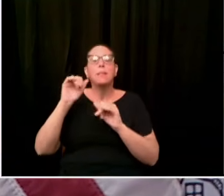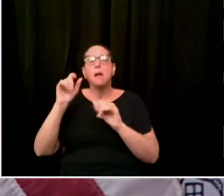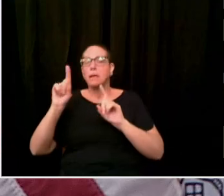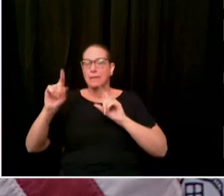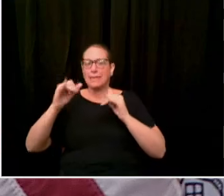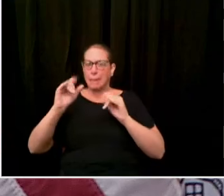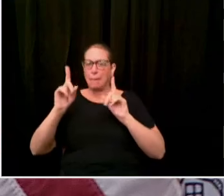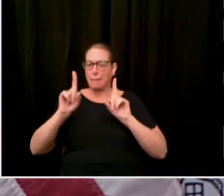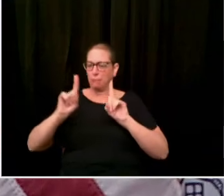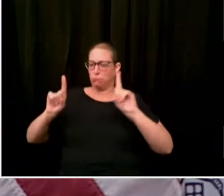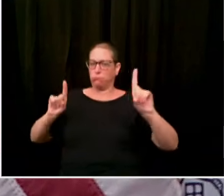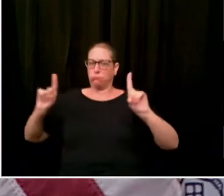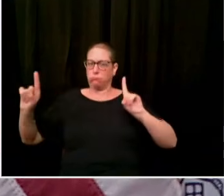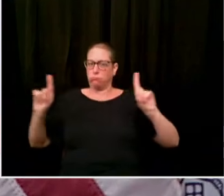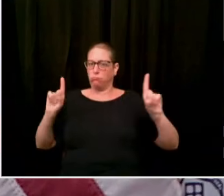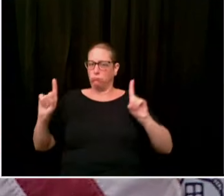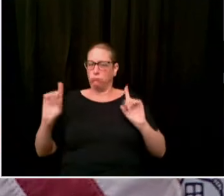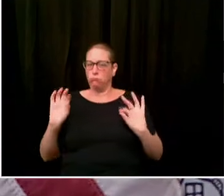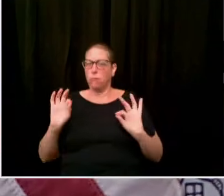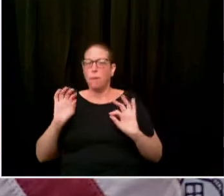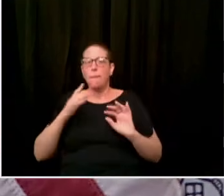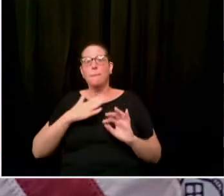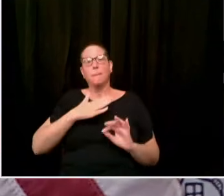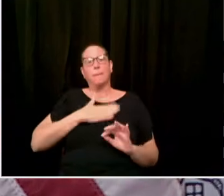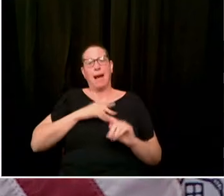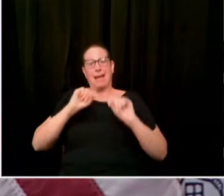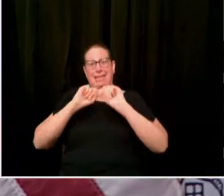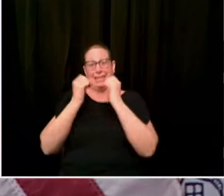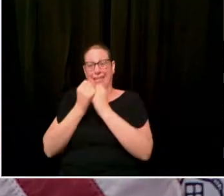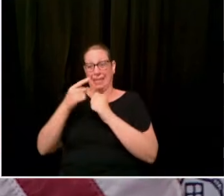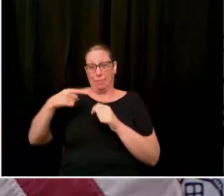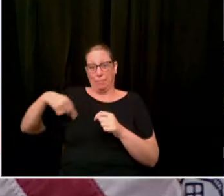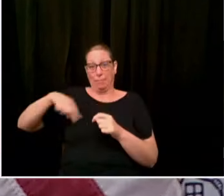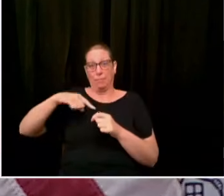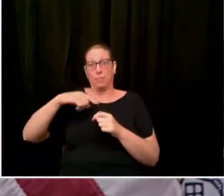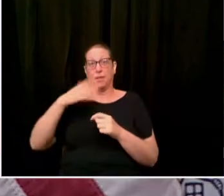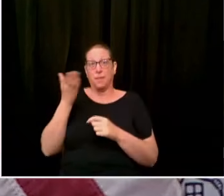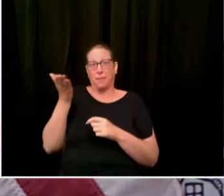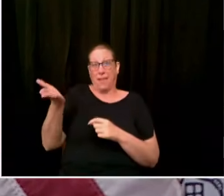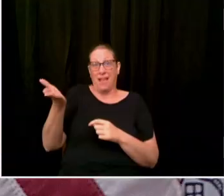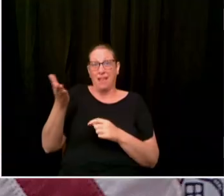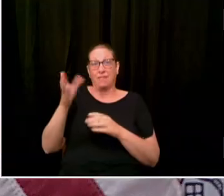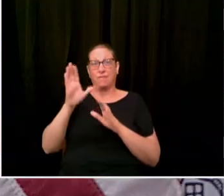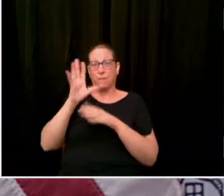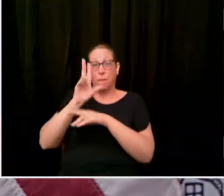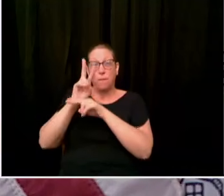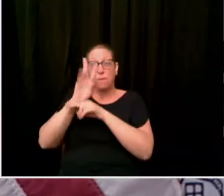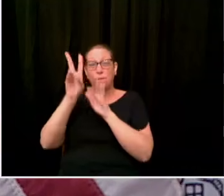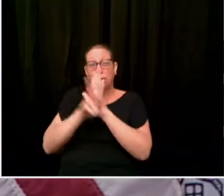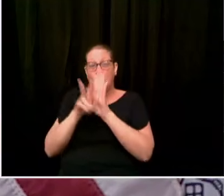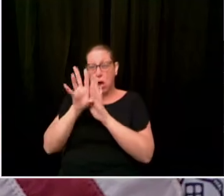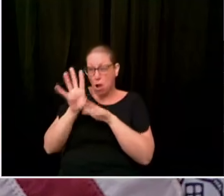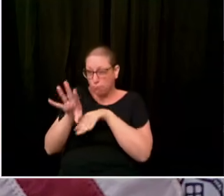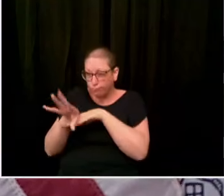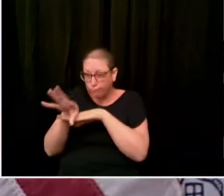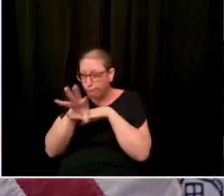THEY YELLED AT OUR PHOTOGRAPHERS. IS IT THAT PEOPLE